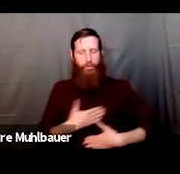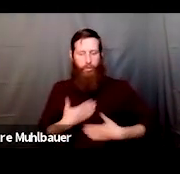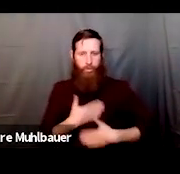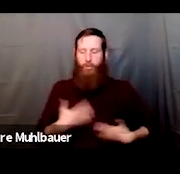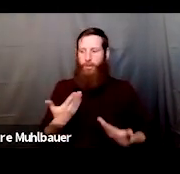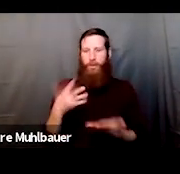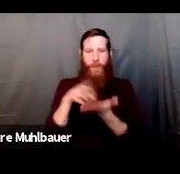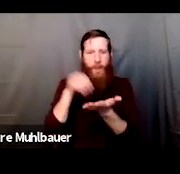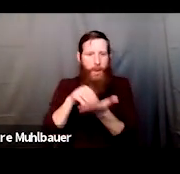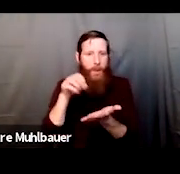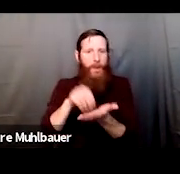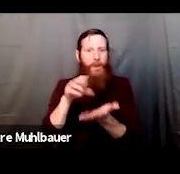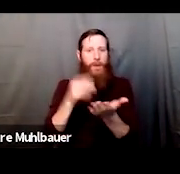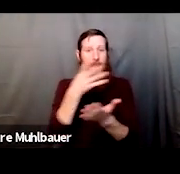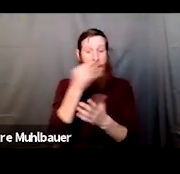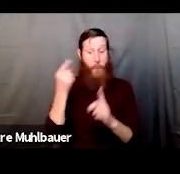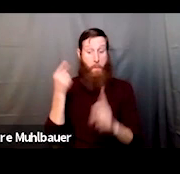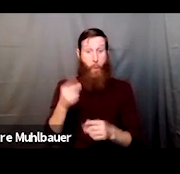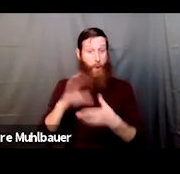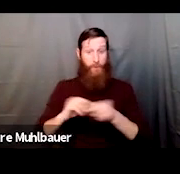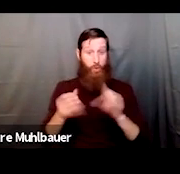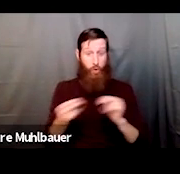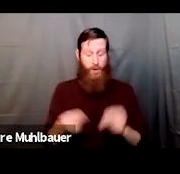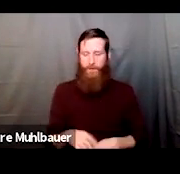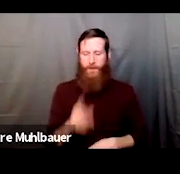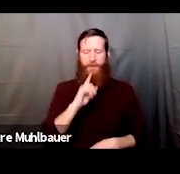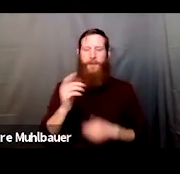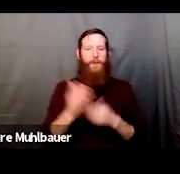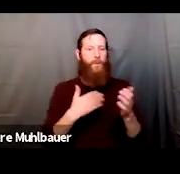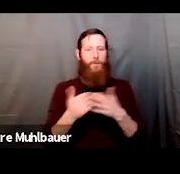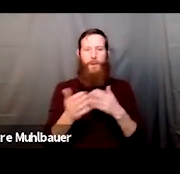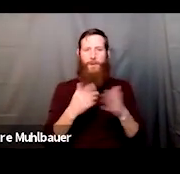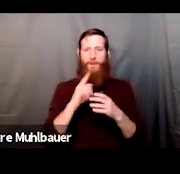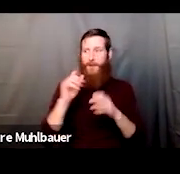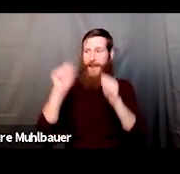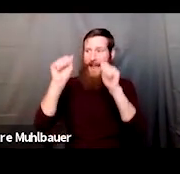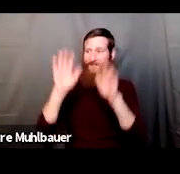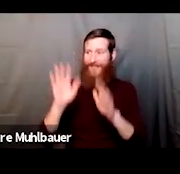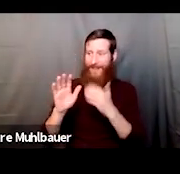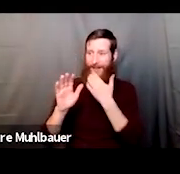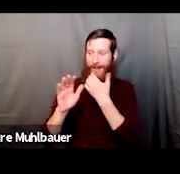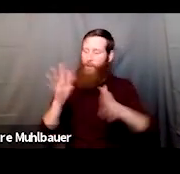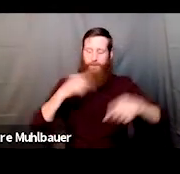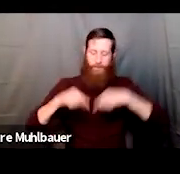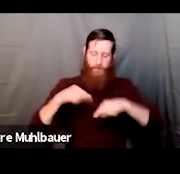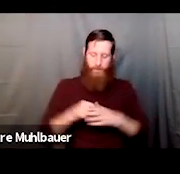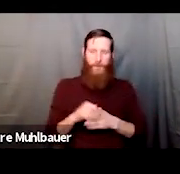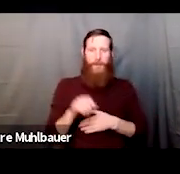The point of that story is, regardless of how high the avalanche hazard is There is always something you can do outside.